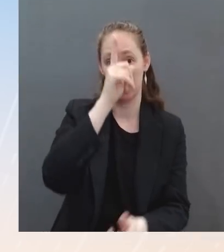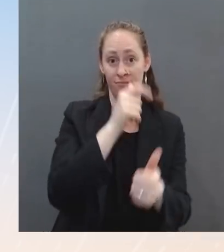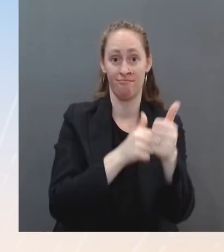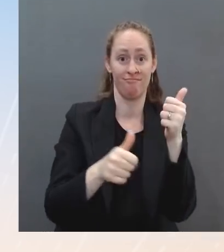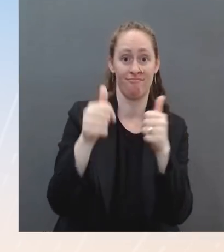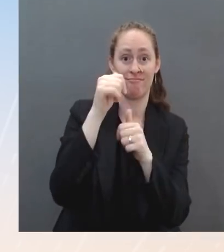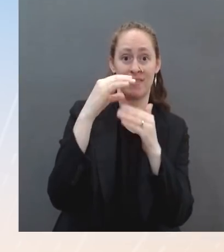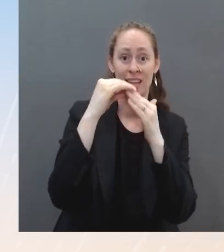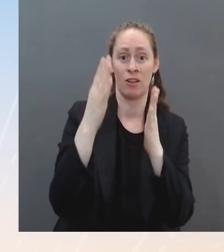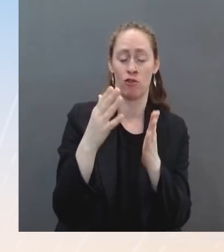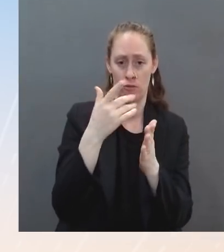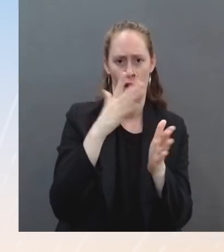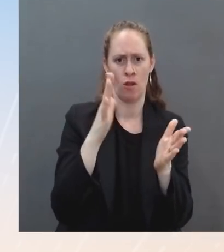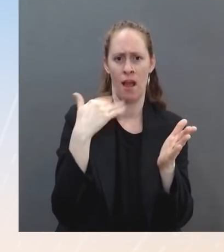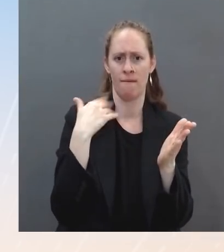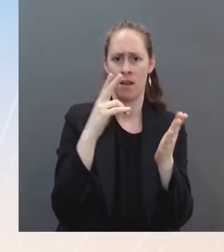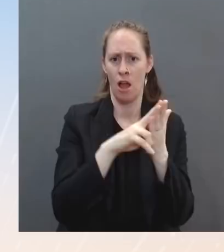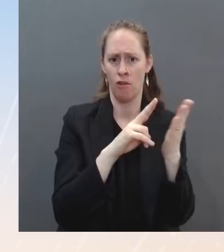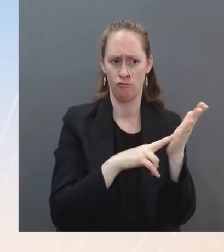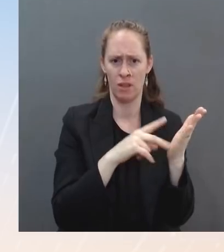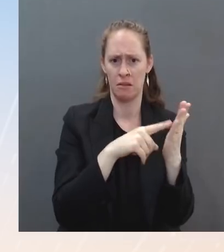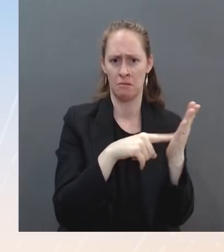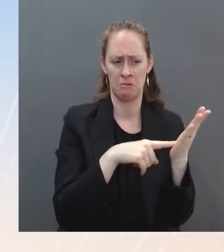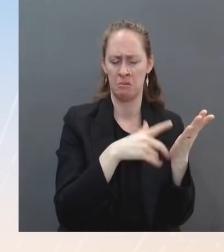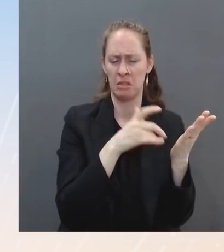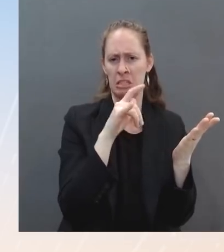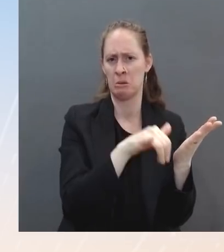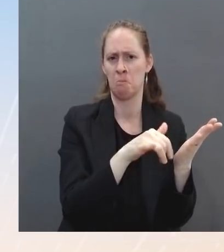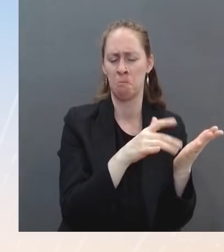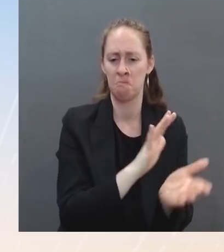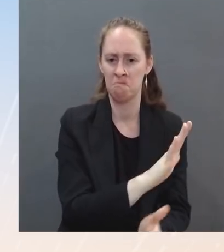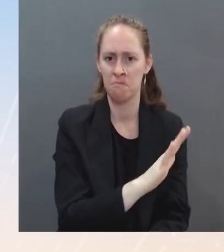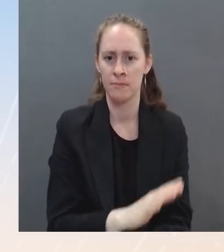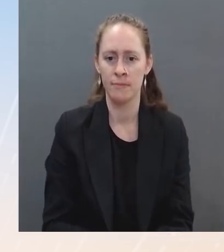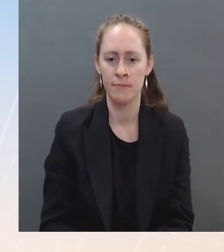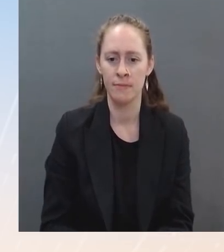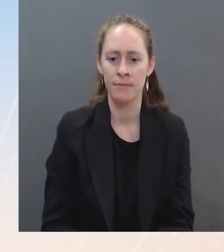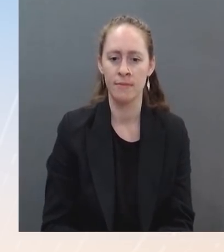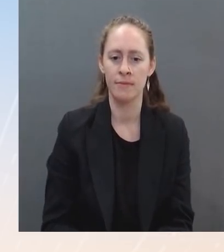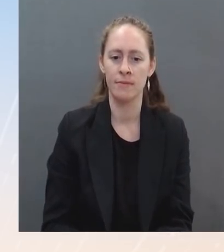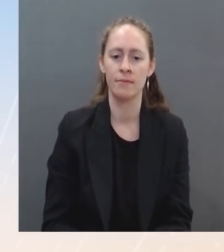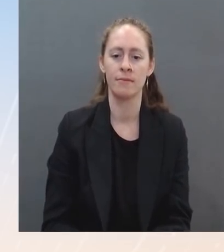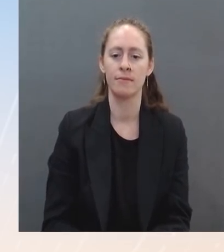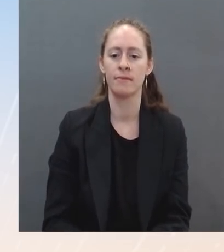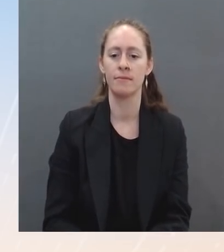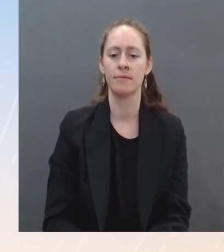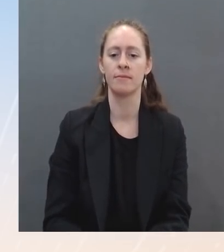The Press: Kate, do you -- do you -- I have a question. The Press: A follow-up? My question and a question of a colleagues who cannot be here.